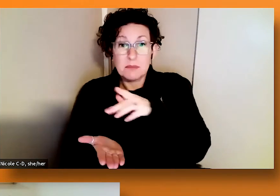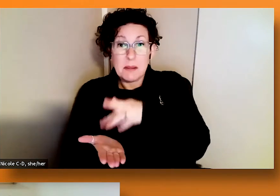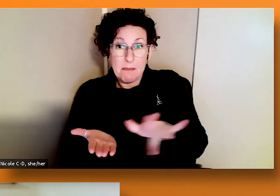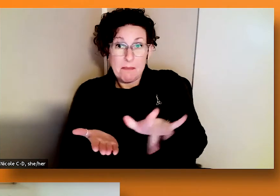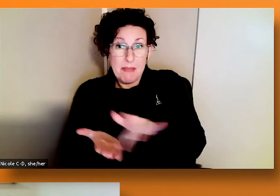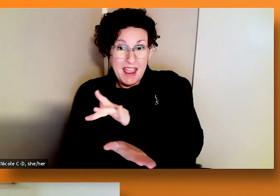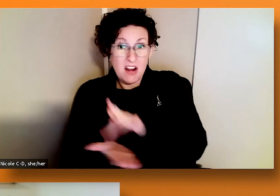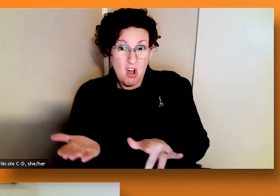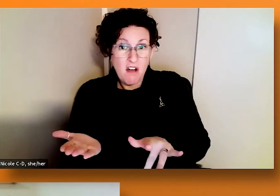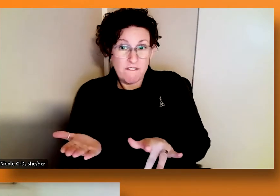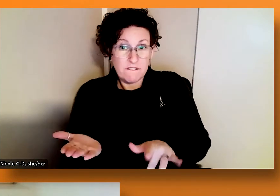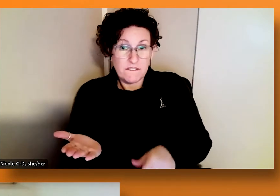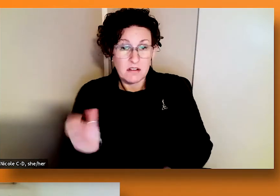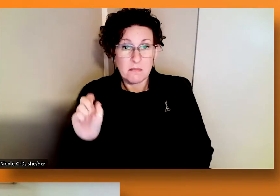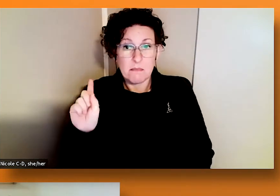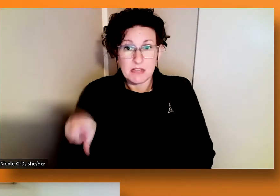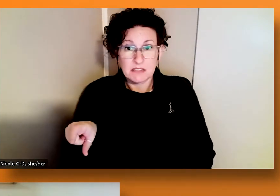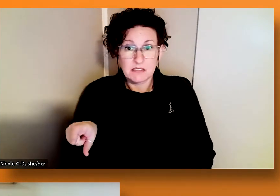it has to be paid.